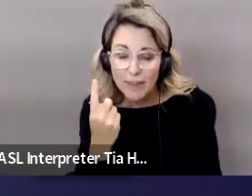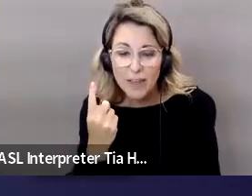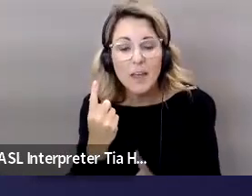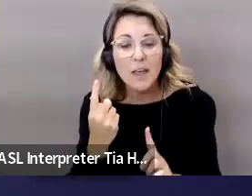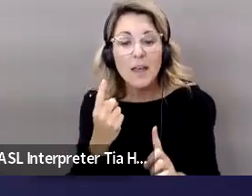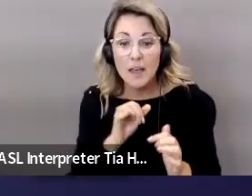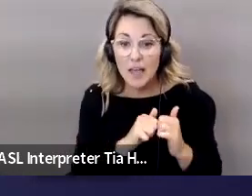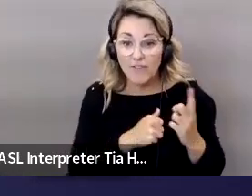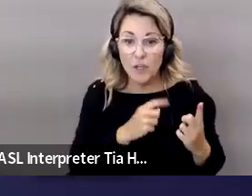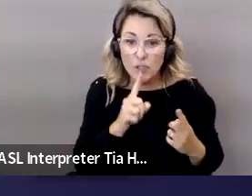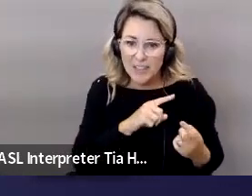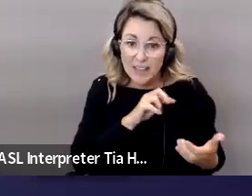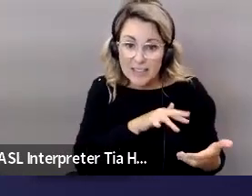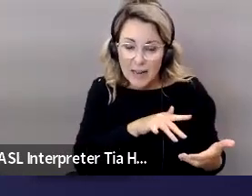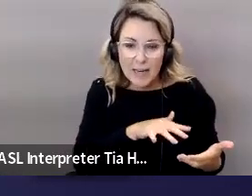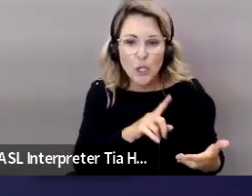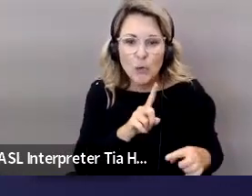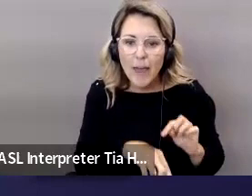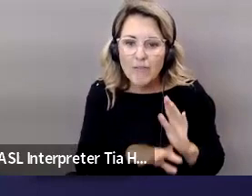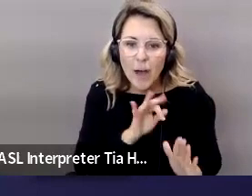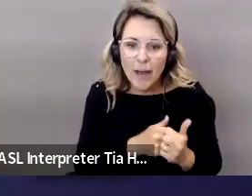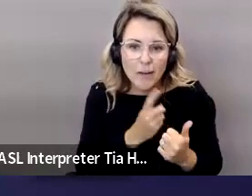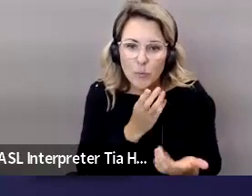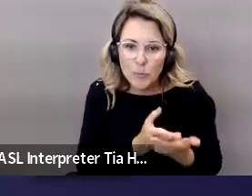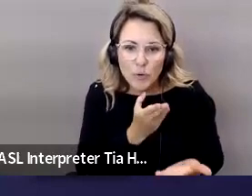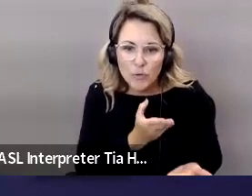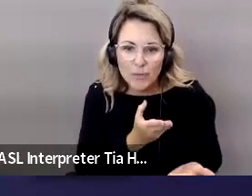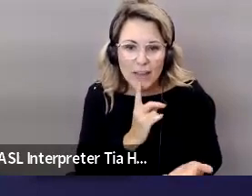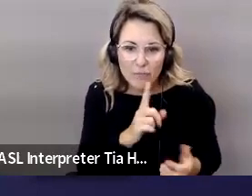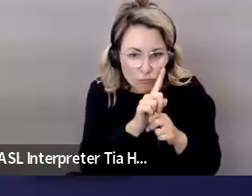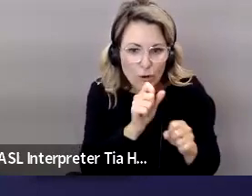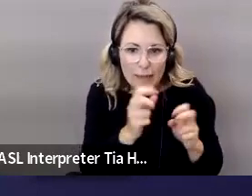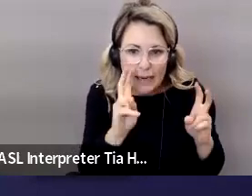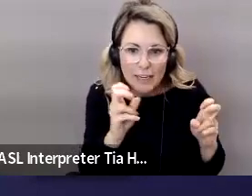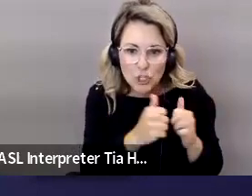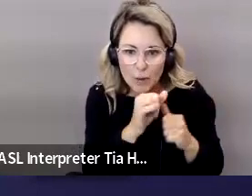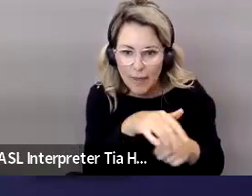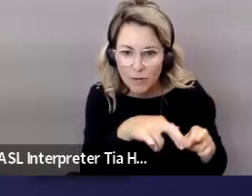find anything to indicate whether this is an issue or not then that's not really compelling. What is